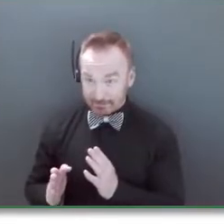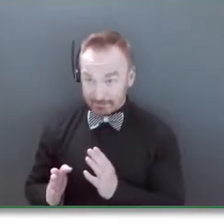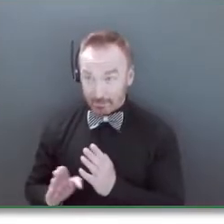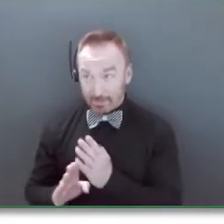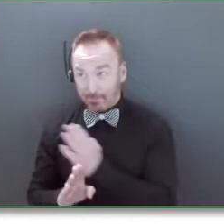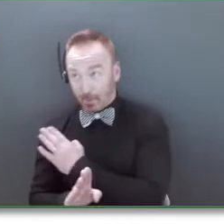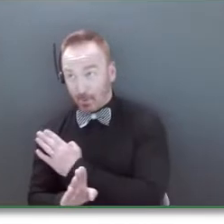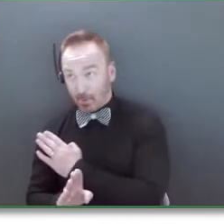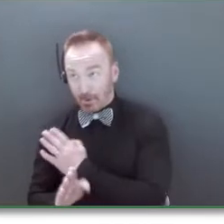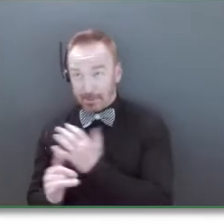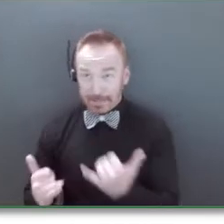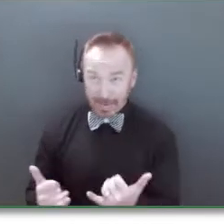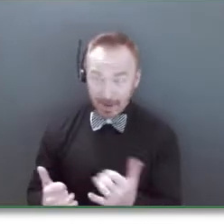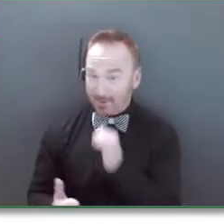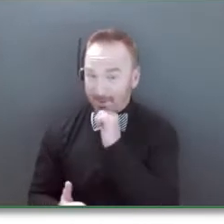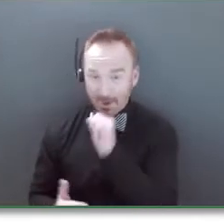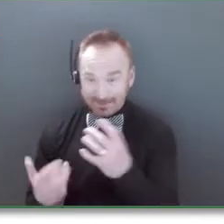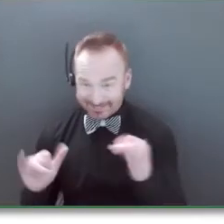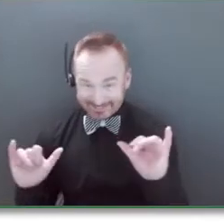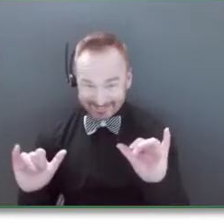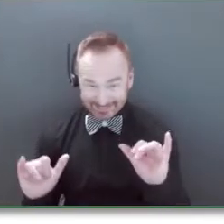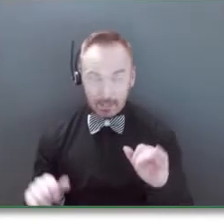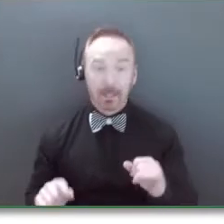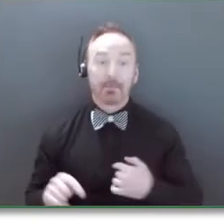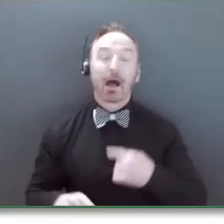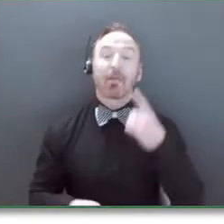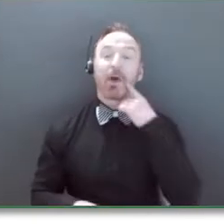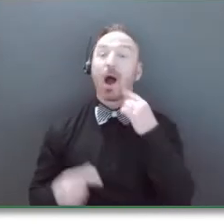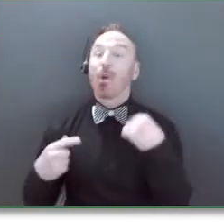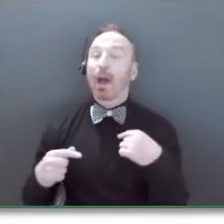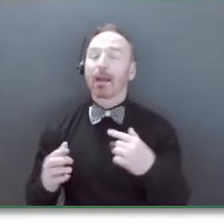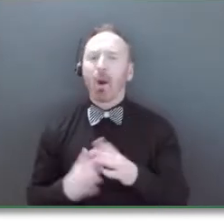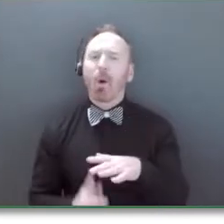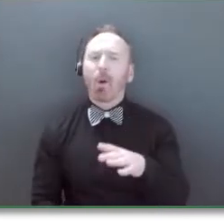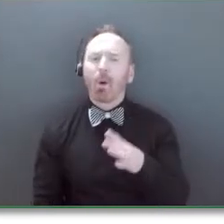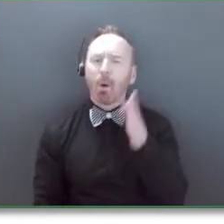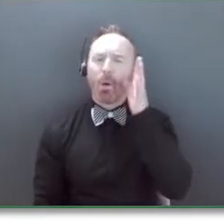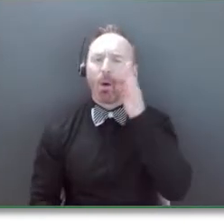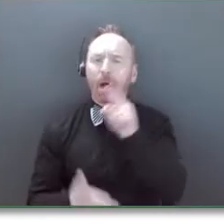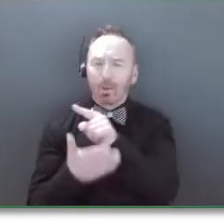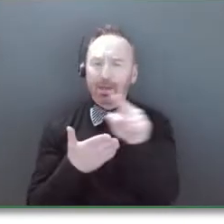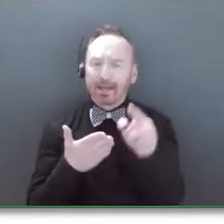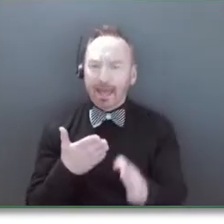next on the weekend he'll be fine. And so so the very inventive person that